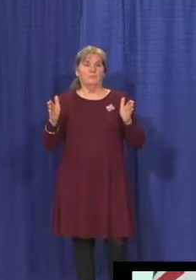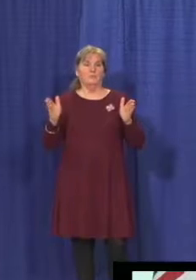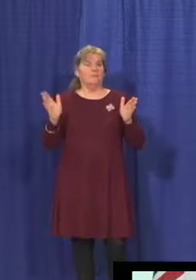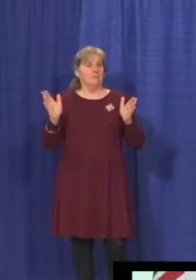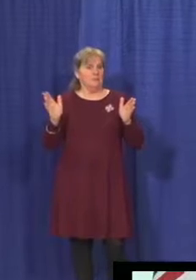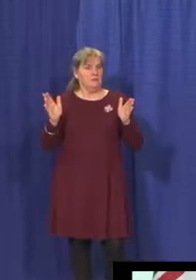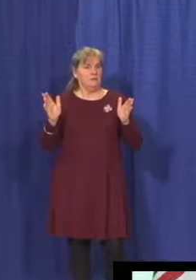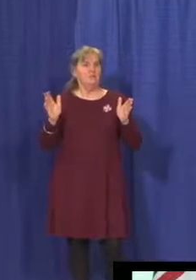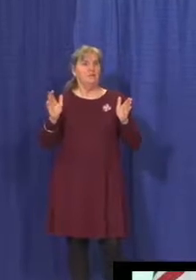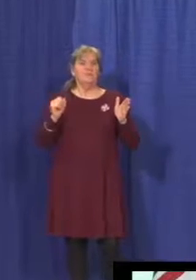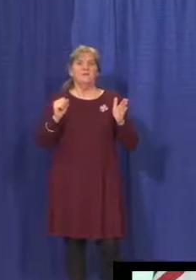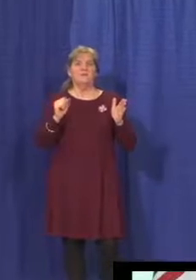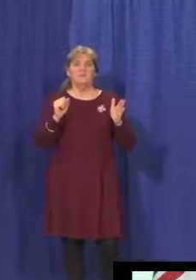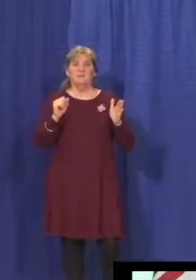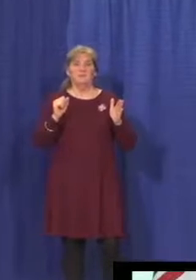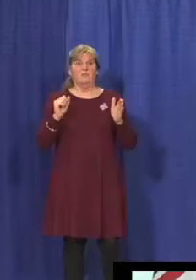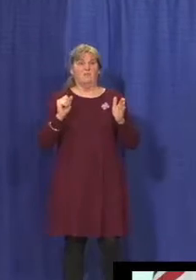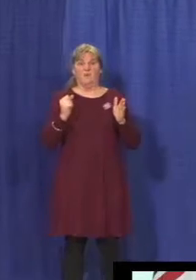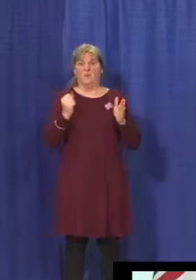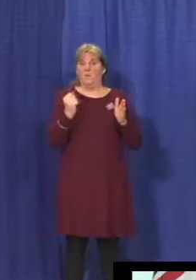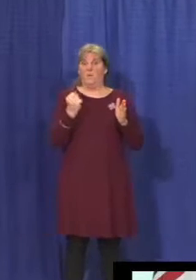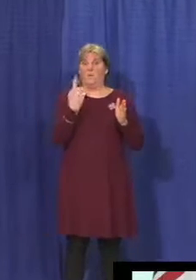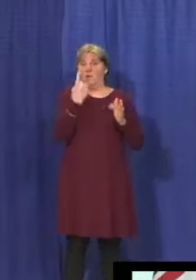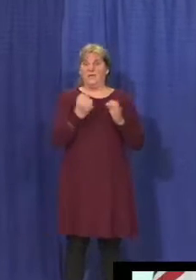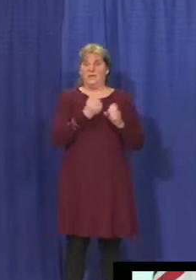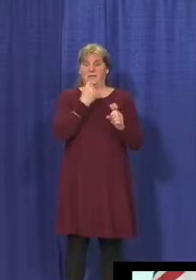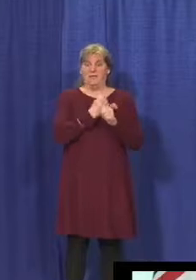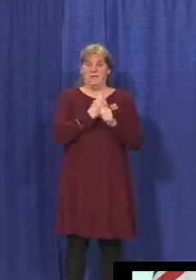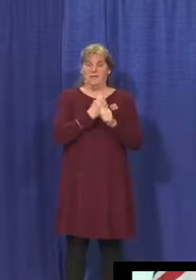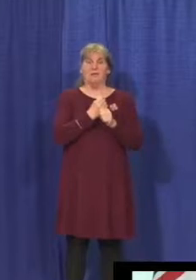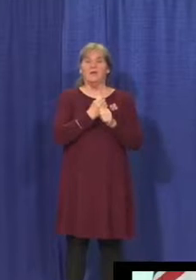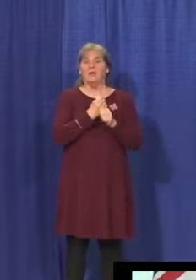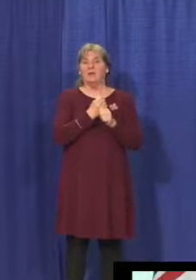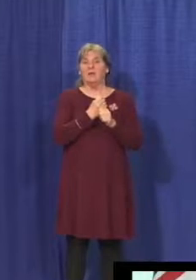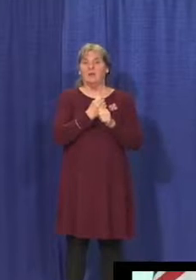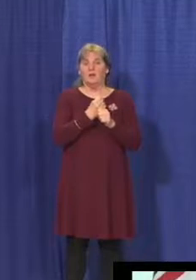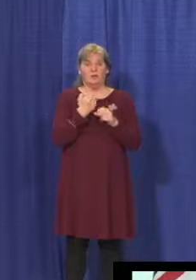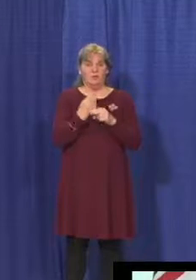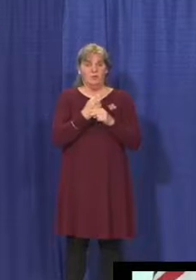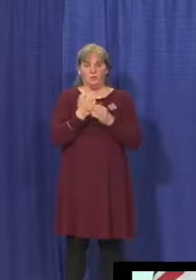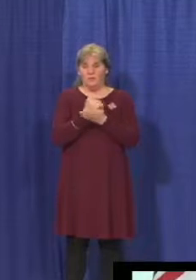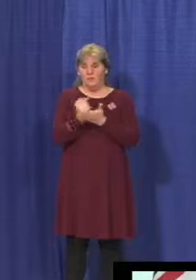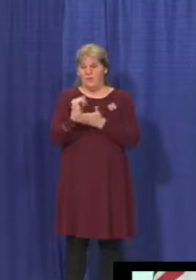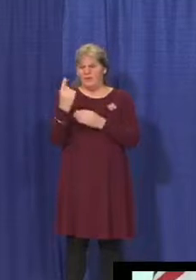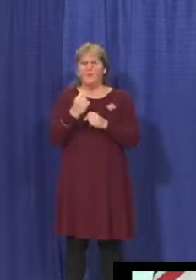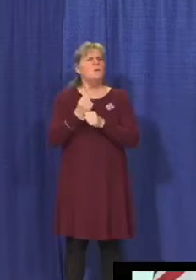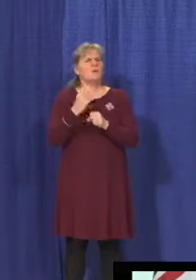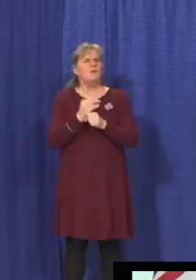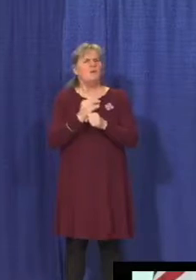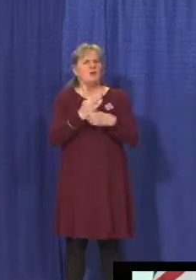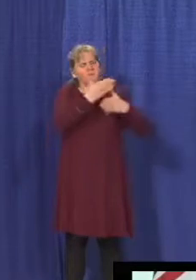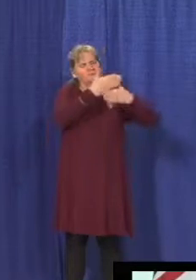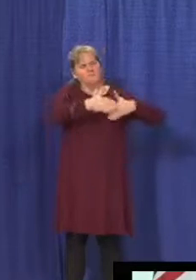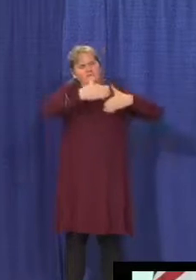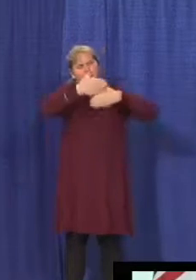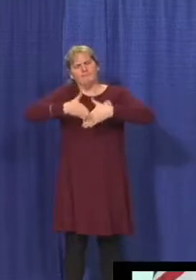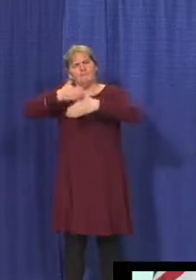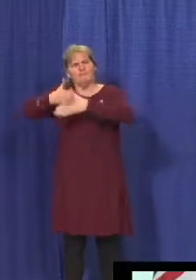It is not possible for us to focus on all that and one fiscal year so we have spread them out in we are aligning it to match